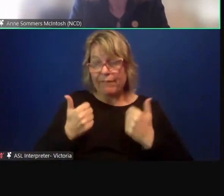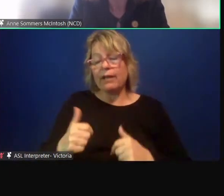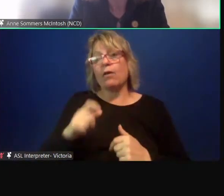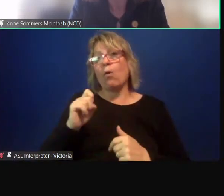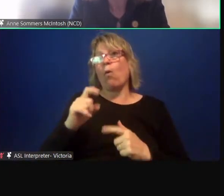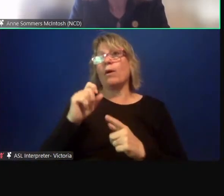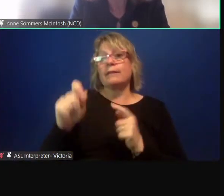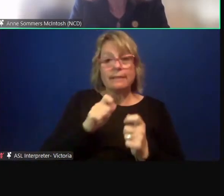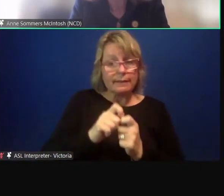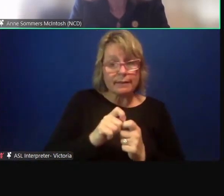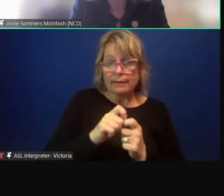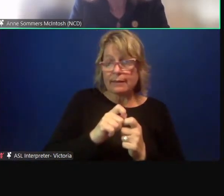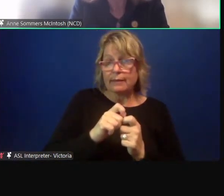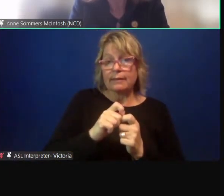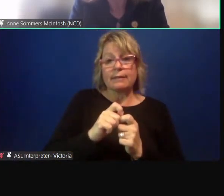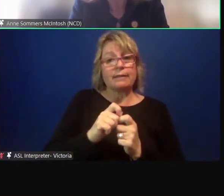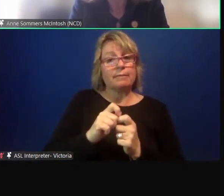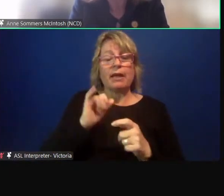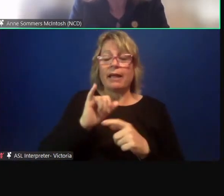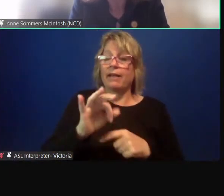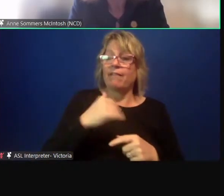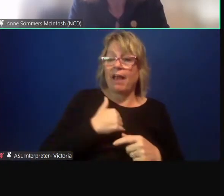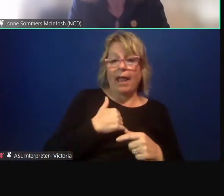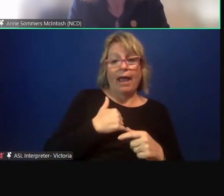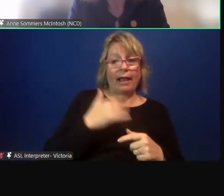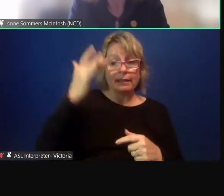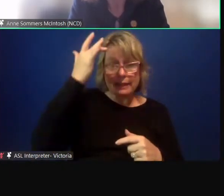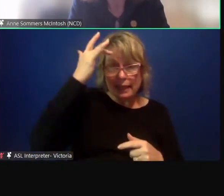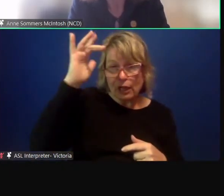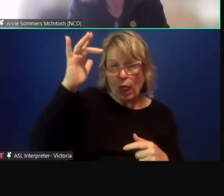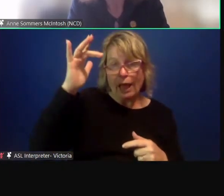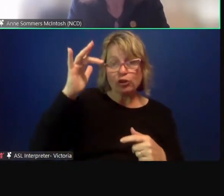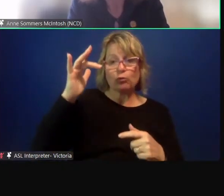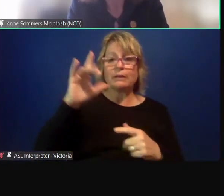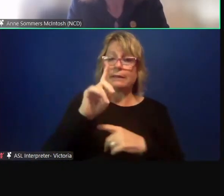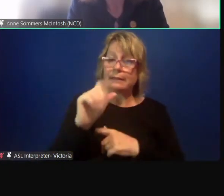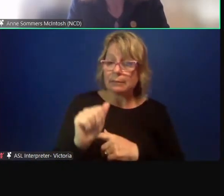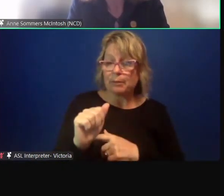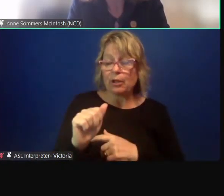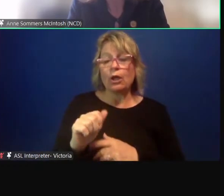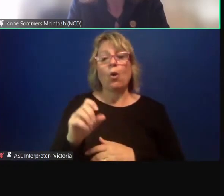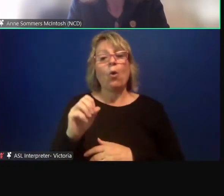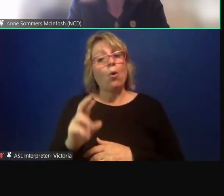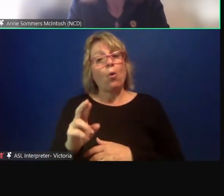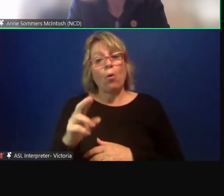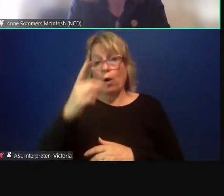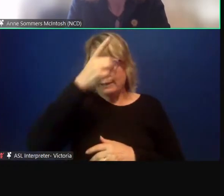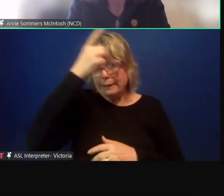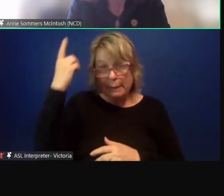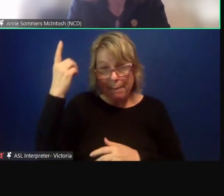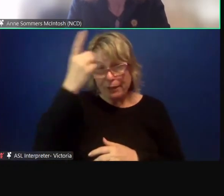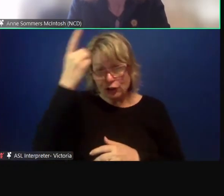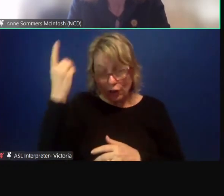like moderate to severe intellectual disabilities or moderate to severe dementia. And we believe